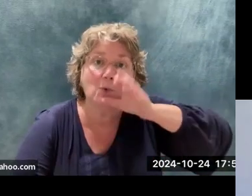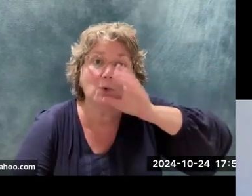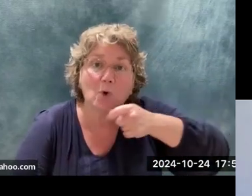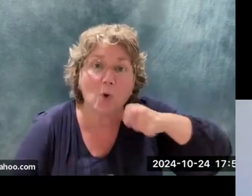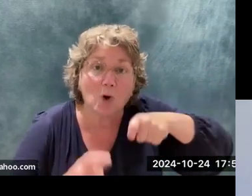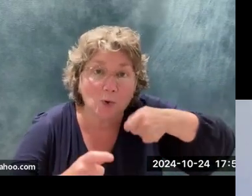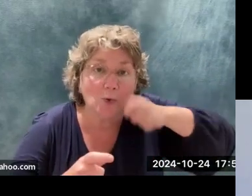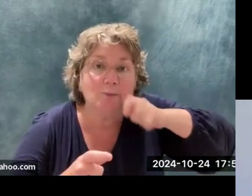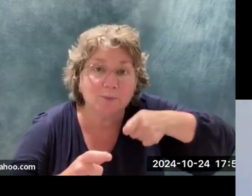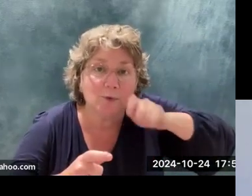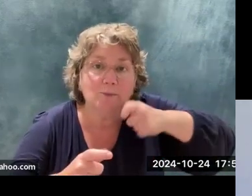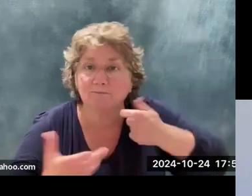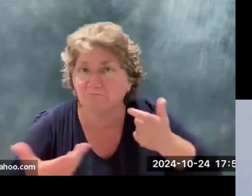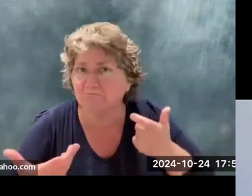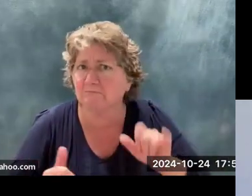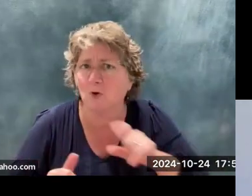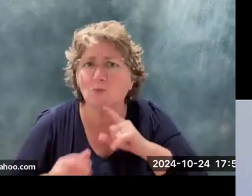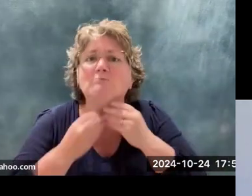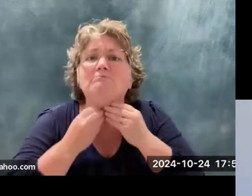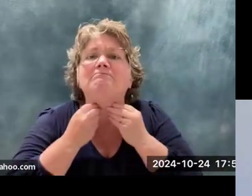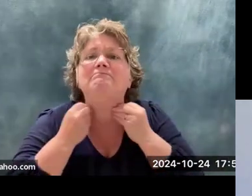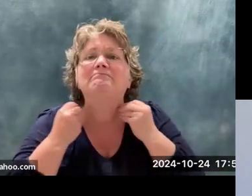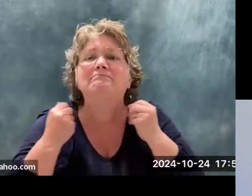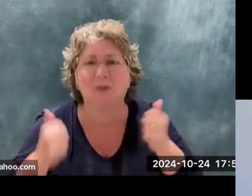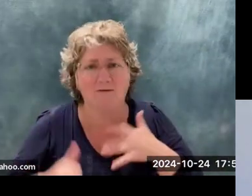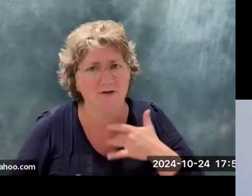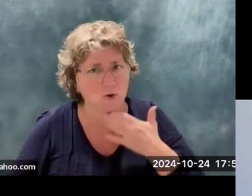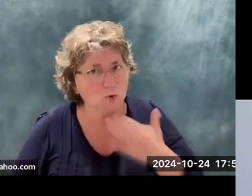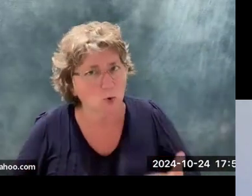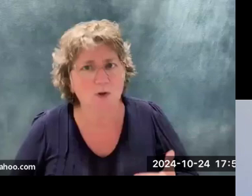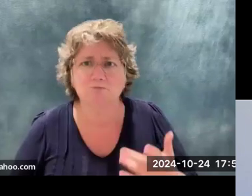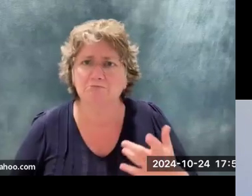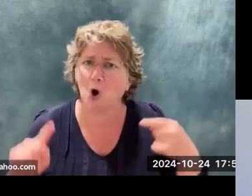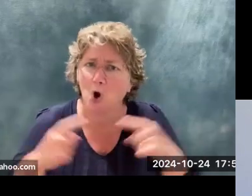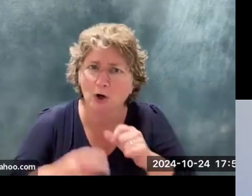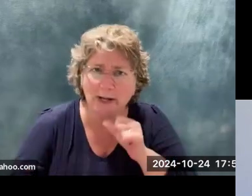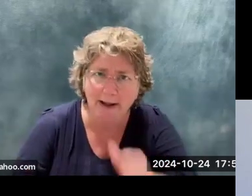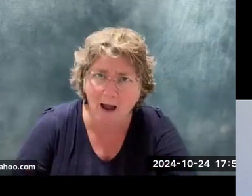in a little bit of tea, and for older children that might